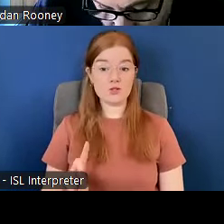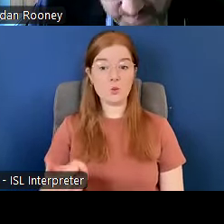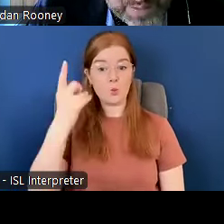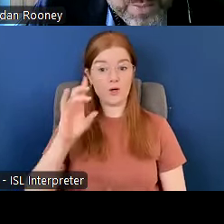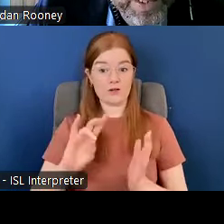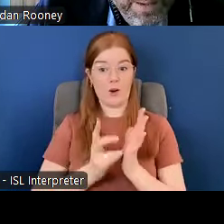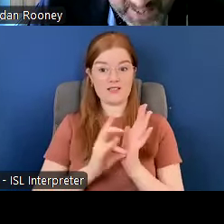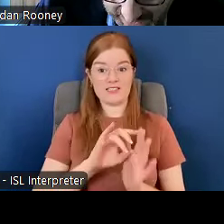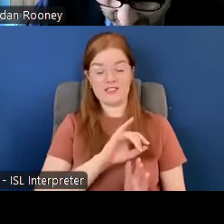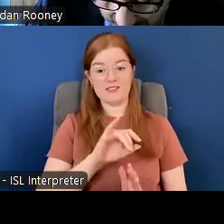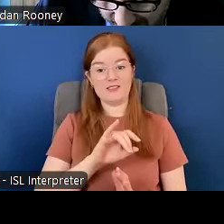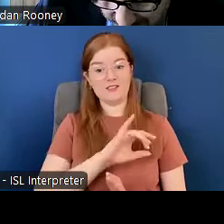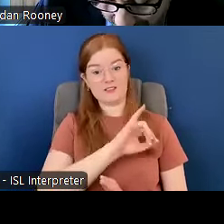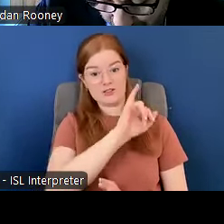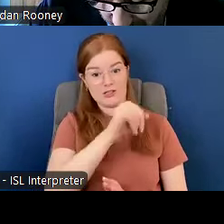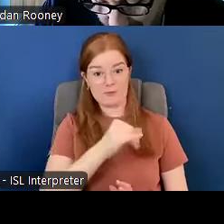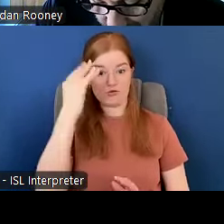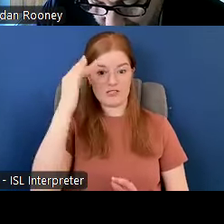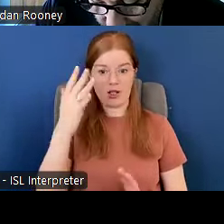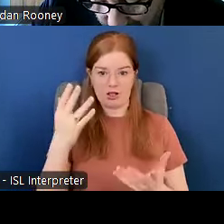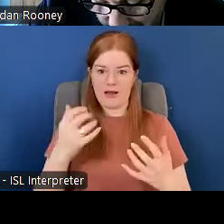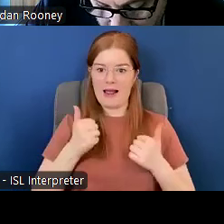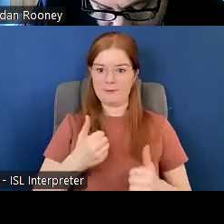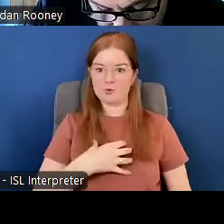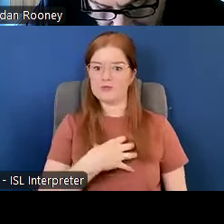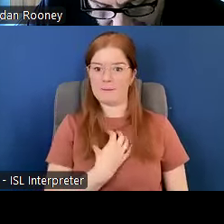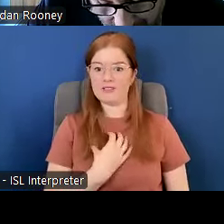Gleizes' principles was their adaptability. For example, Gleizes believed that the